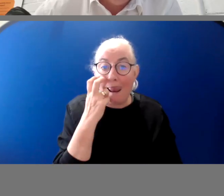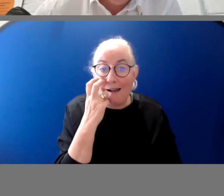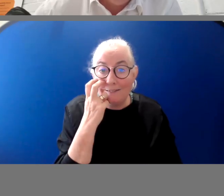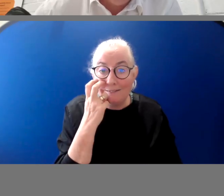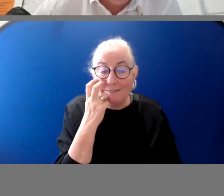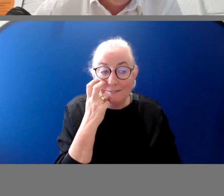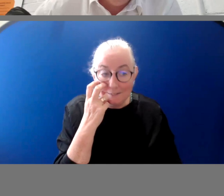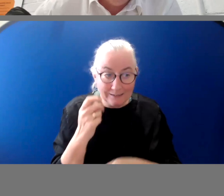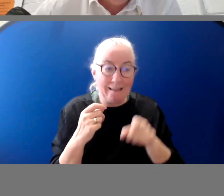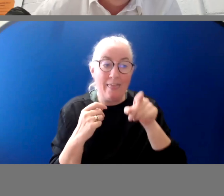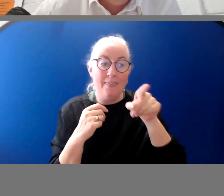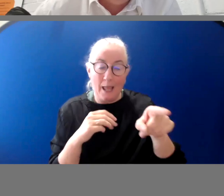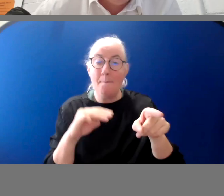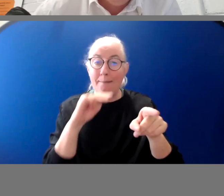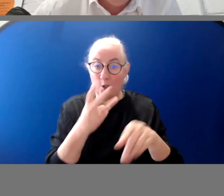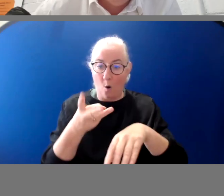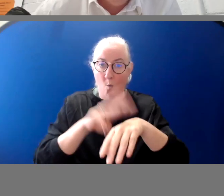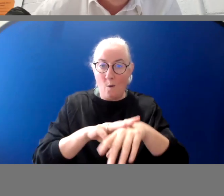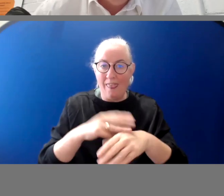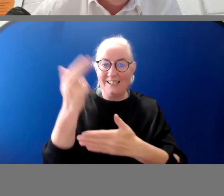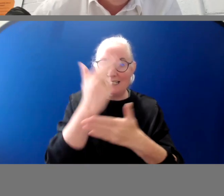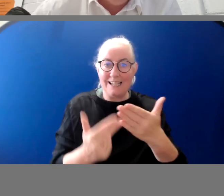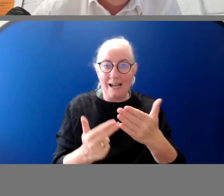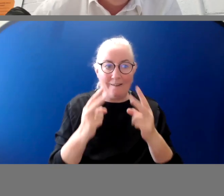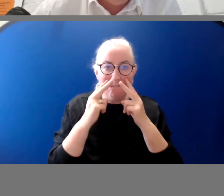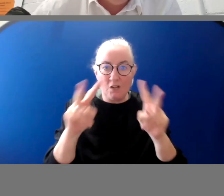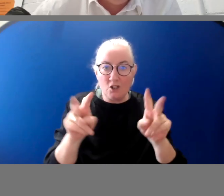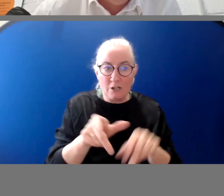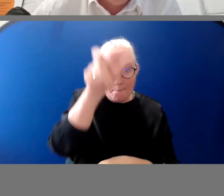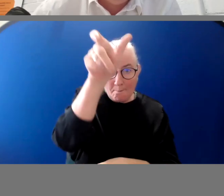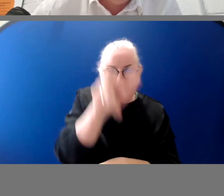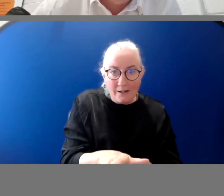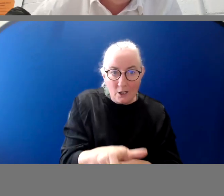know you've got a well-designed vision panel here you've got well good contrast between the floor